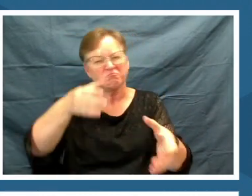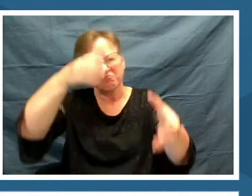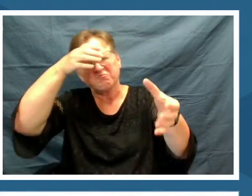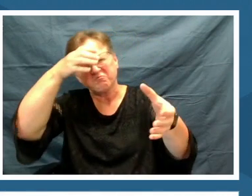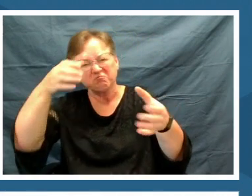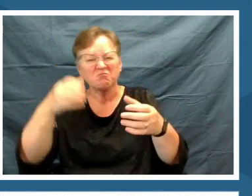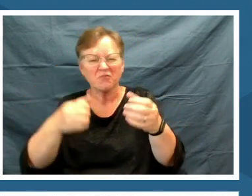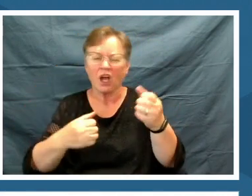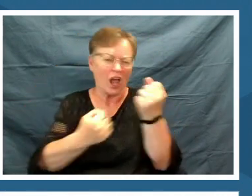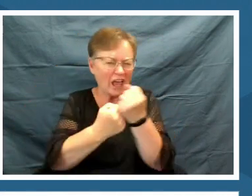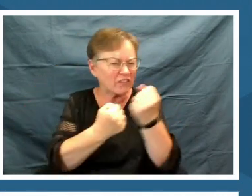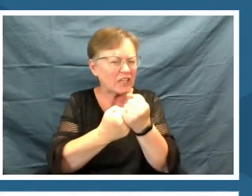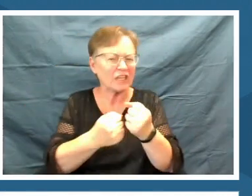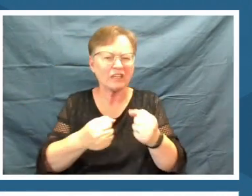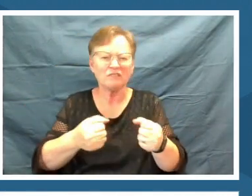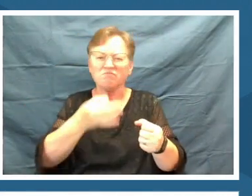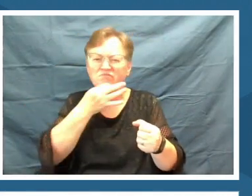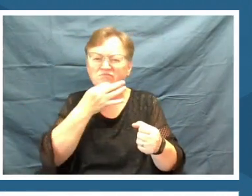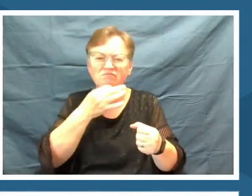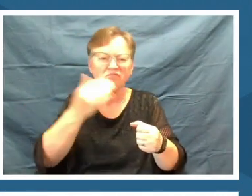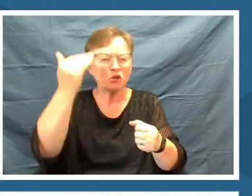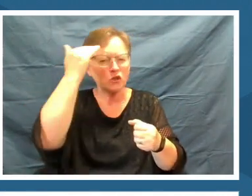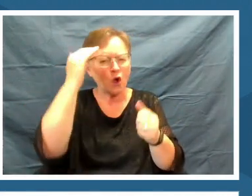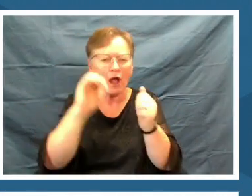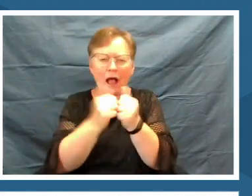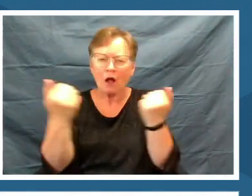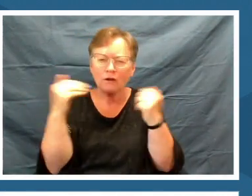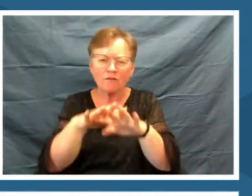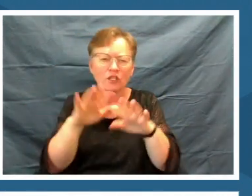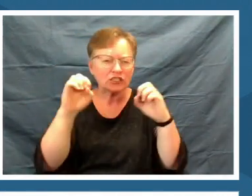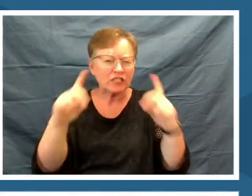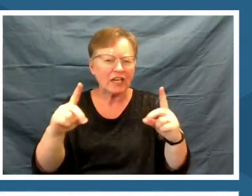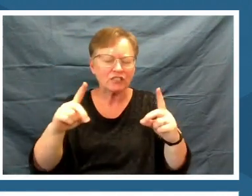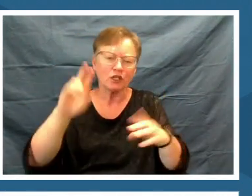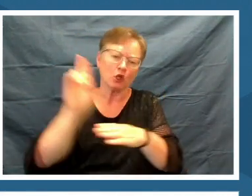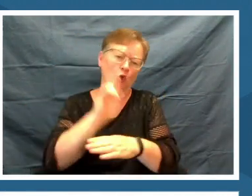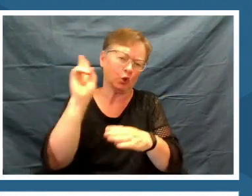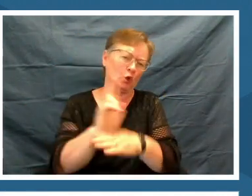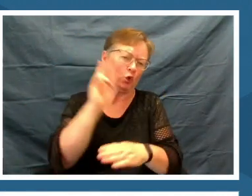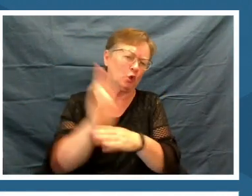expert in convergence education and you apply it all the time